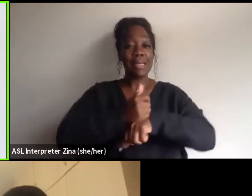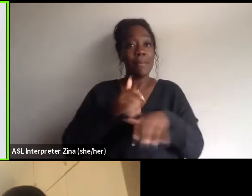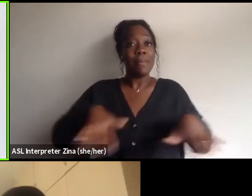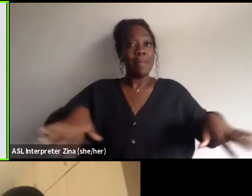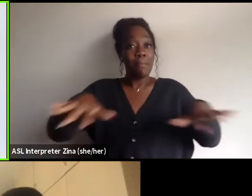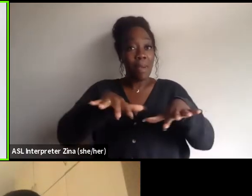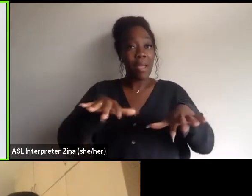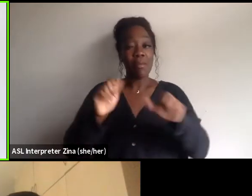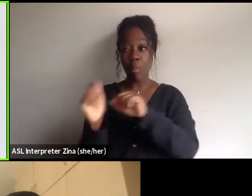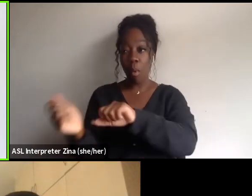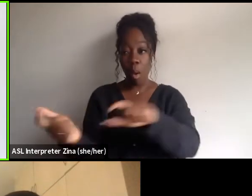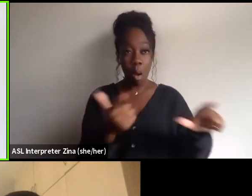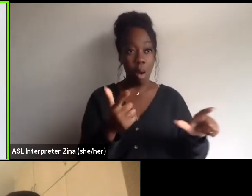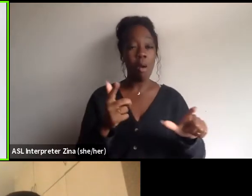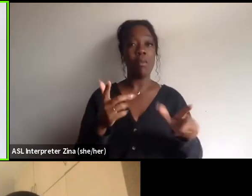and that their contributions are valued.